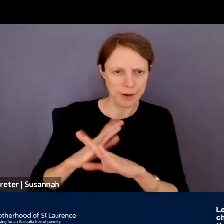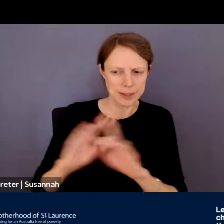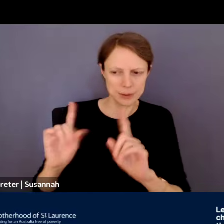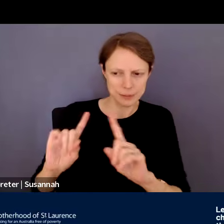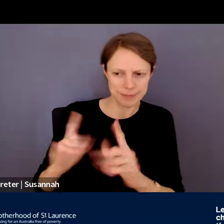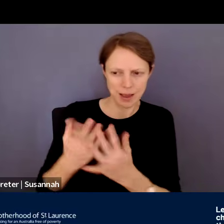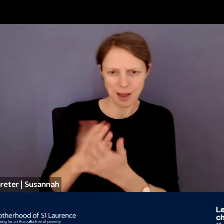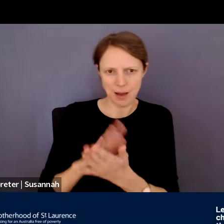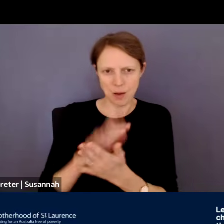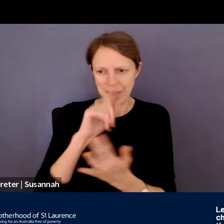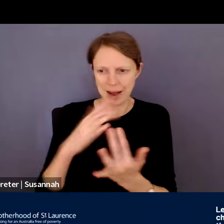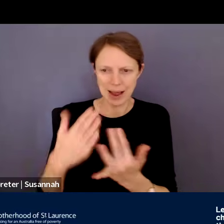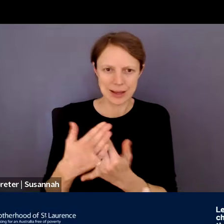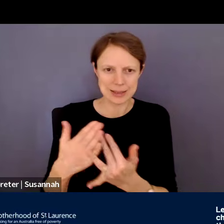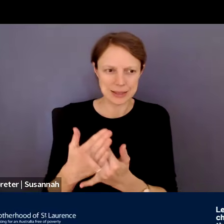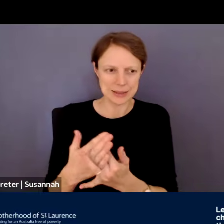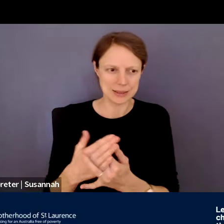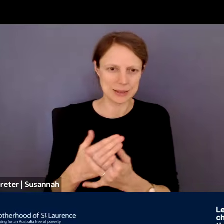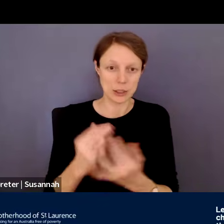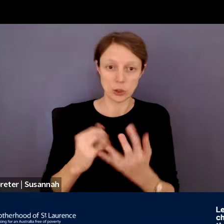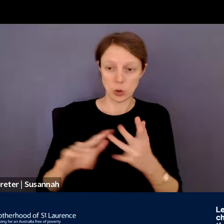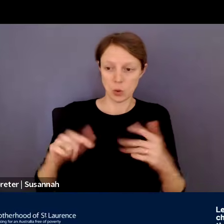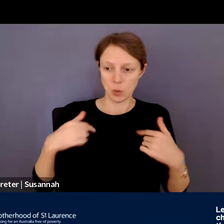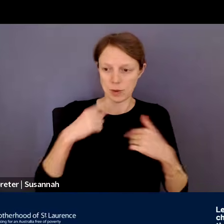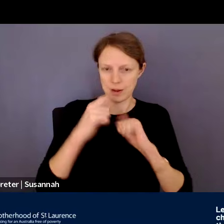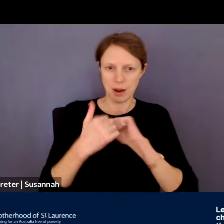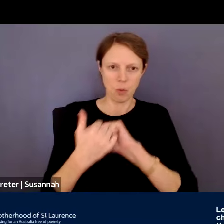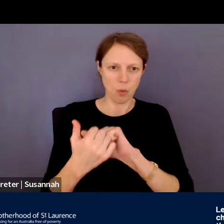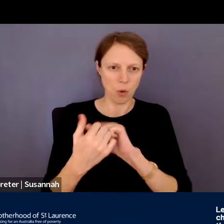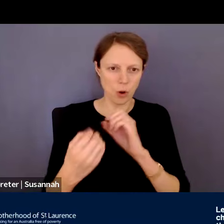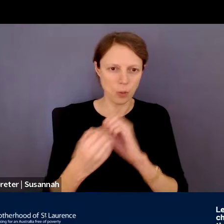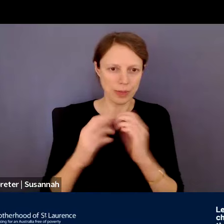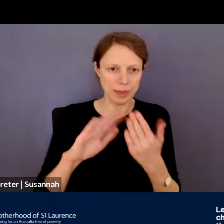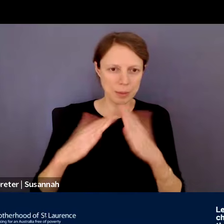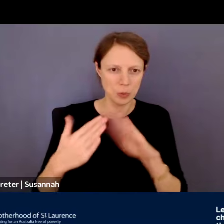so that we can work together in partnership with the community to get better outcomes for children